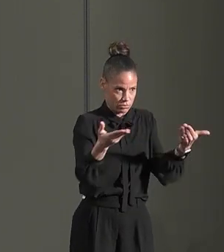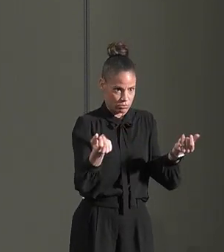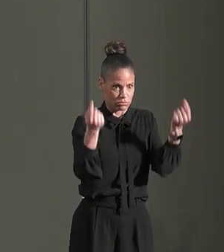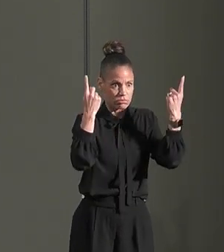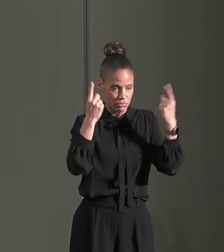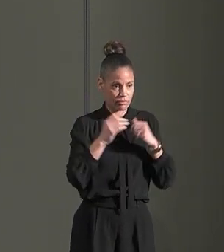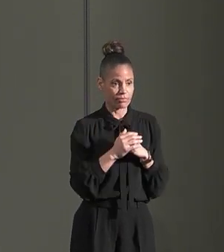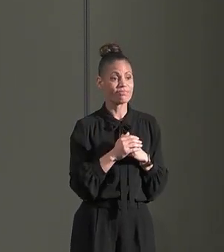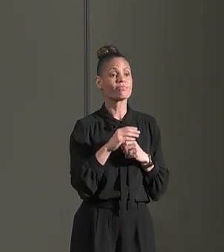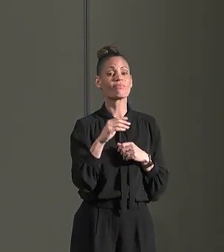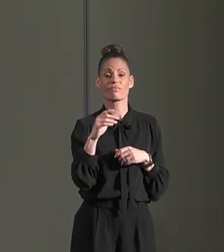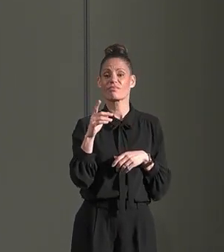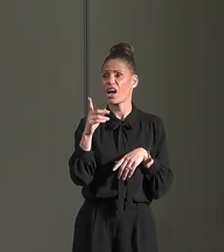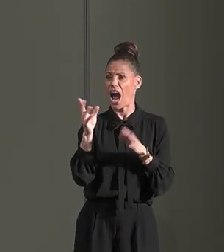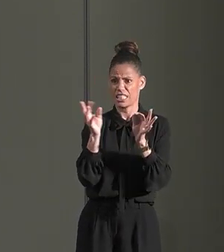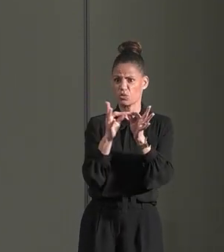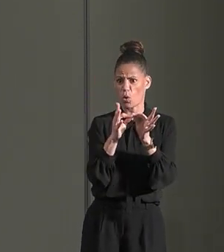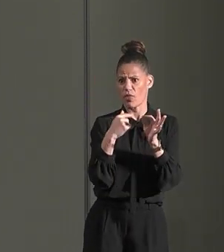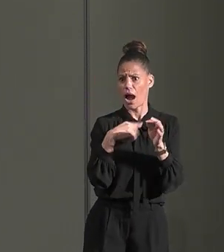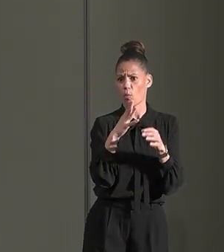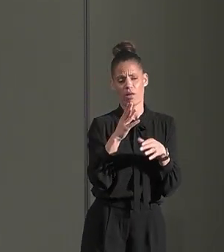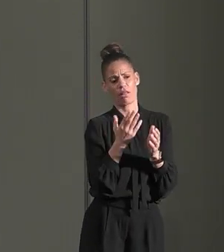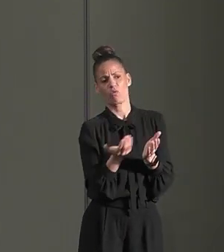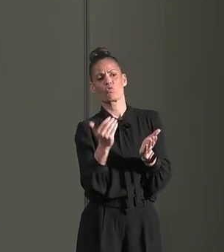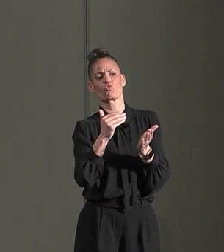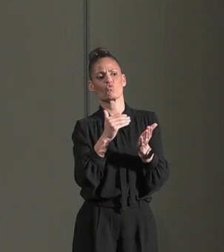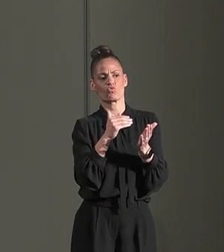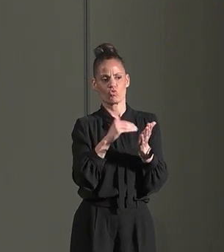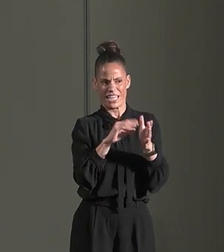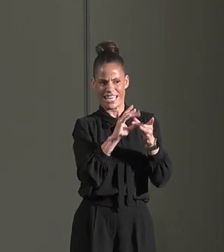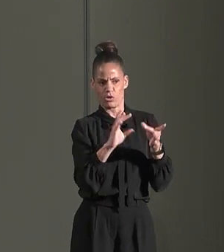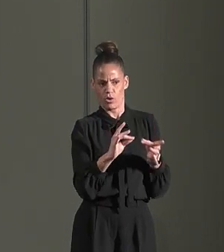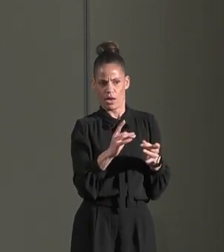It is worth reiterating the three points George mentioned there.